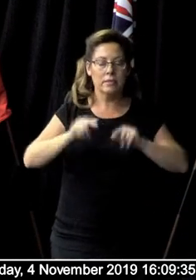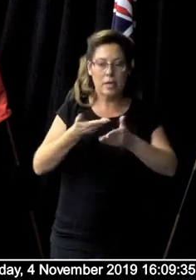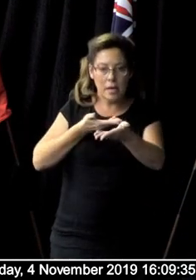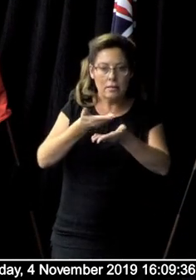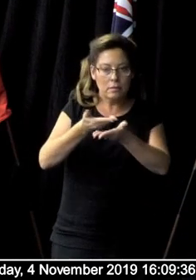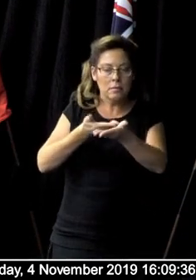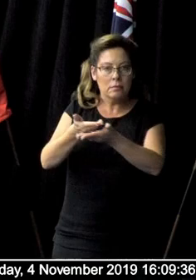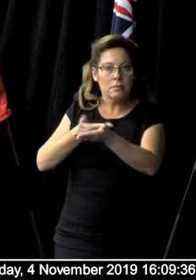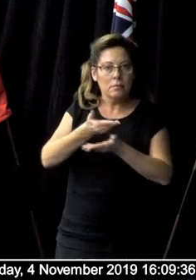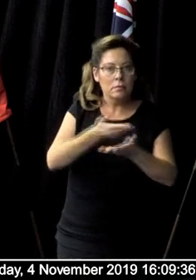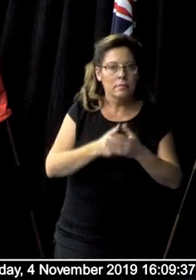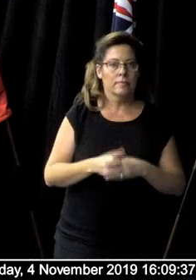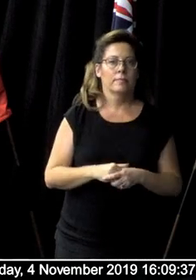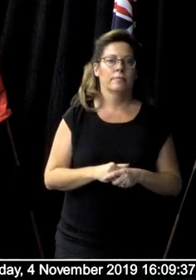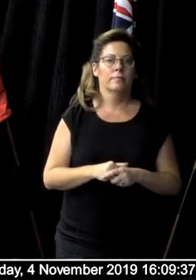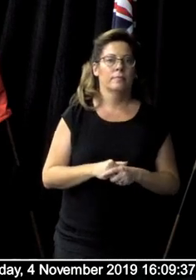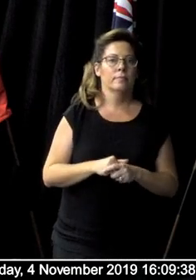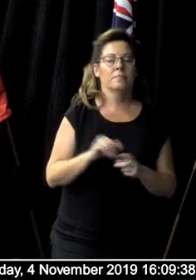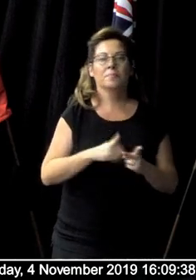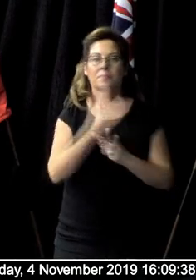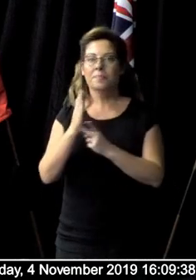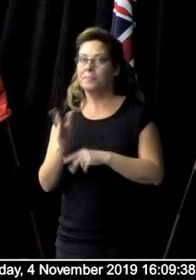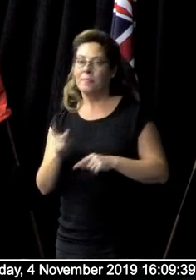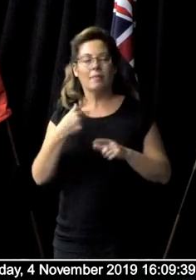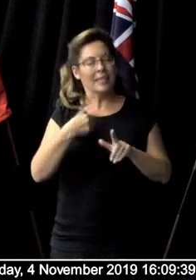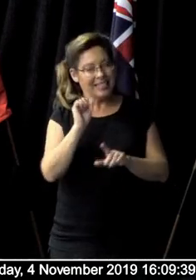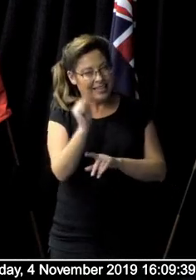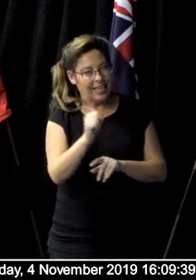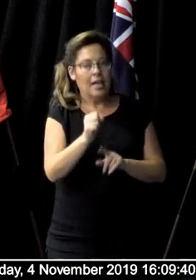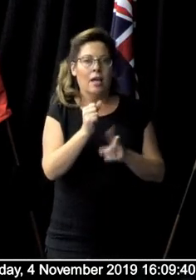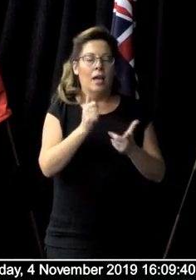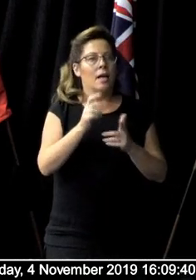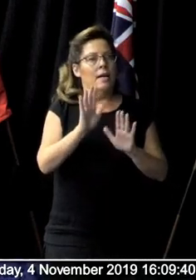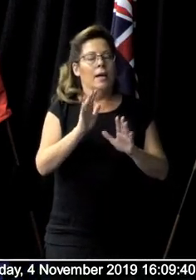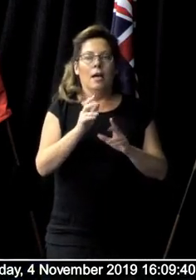I think the knowledge of the parents as a resource is critical, and it